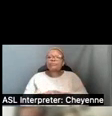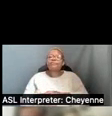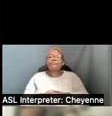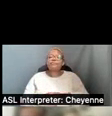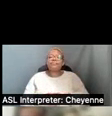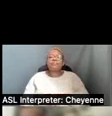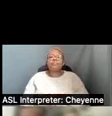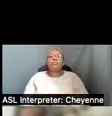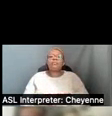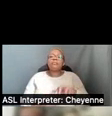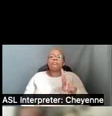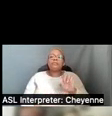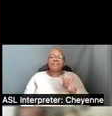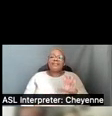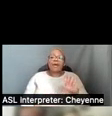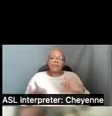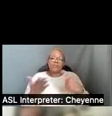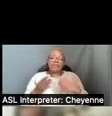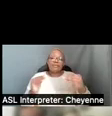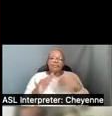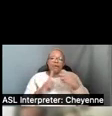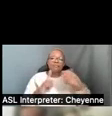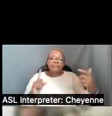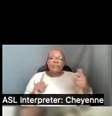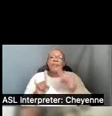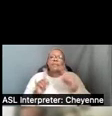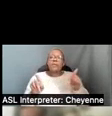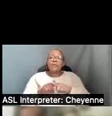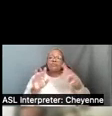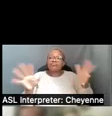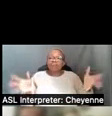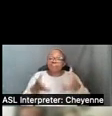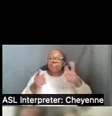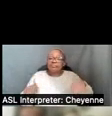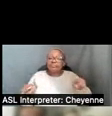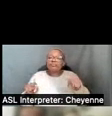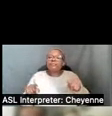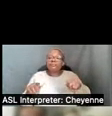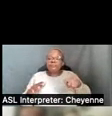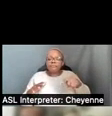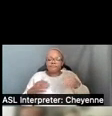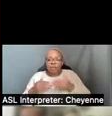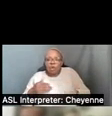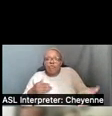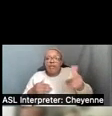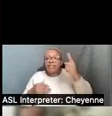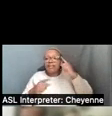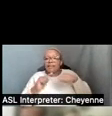But I would also encourage you to go further in thinking about how to make your films accessible.